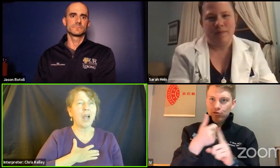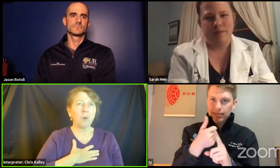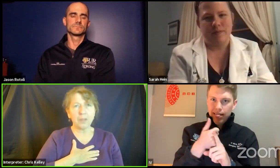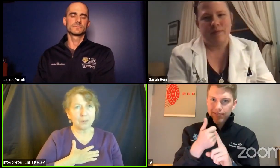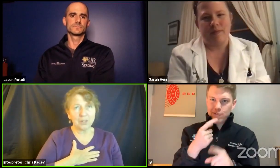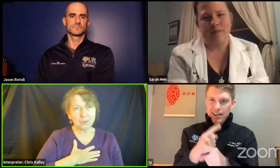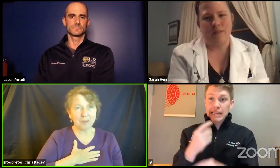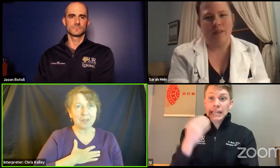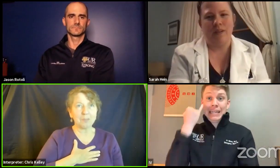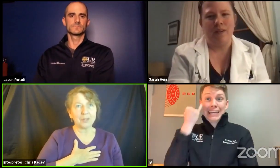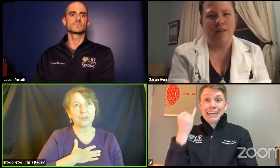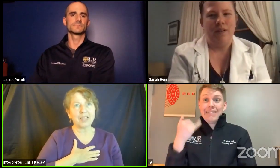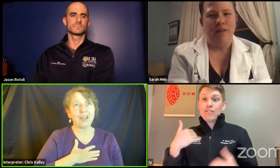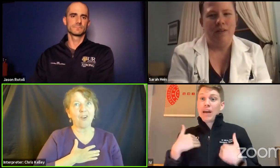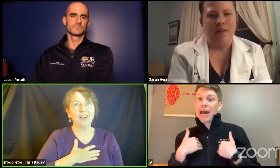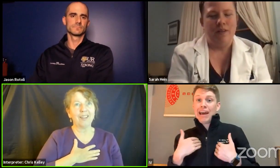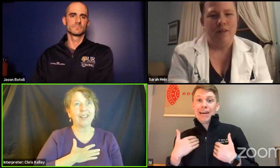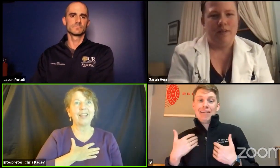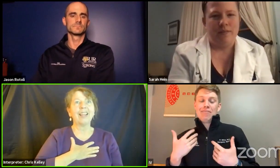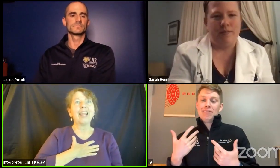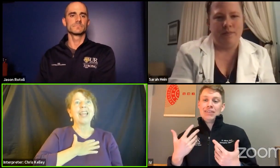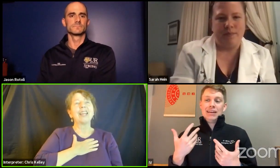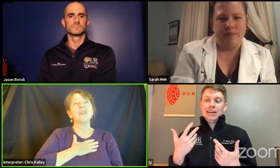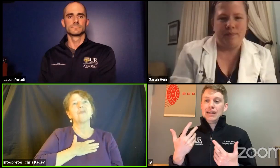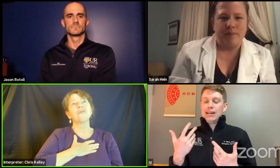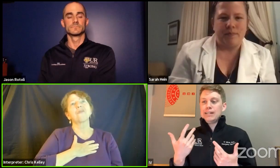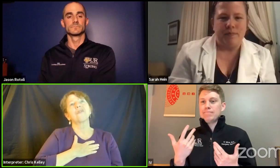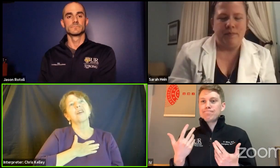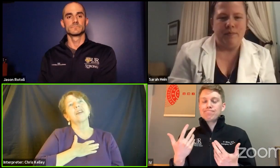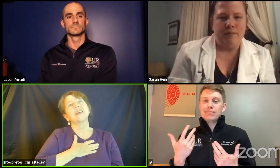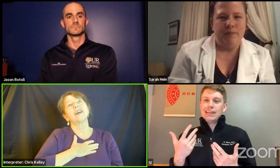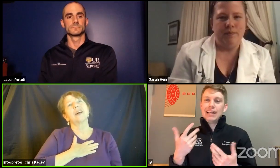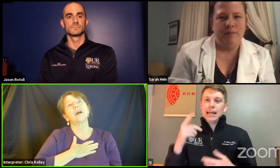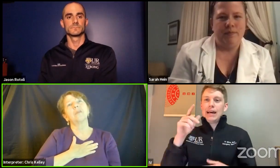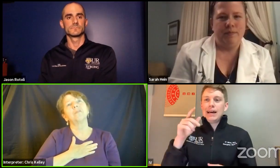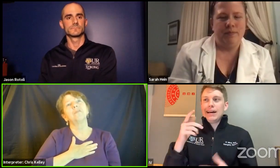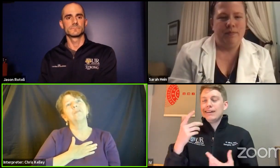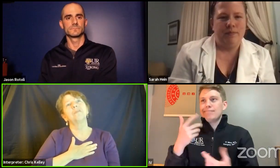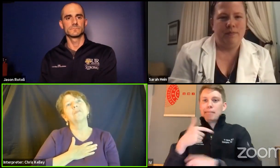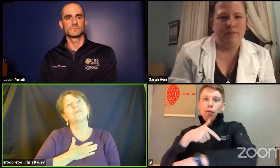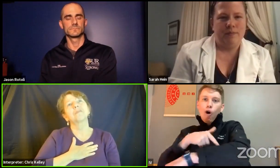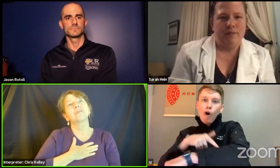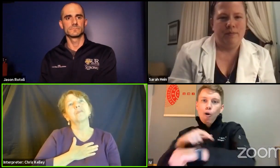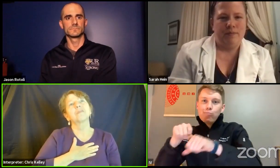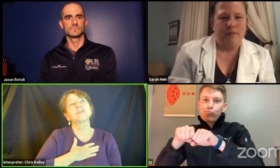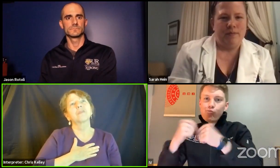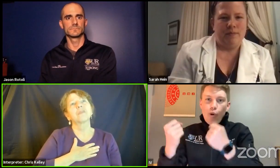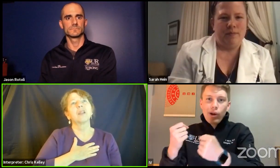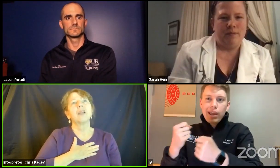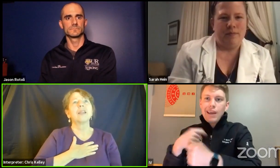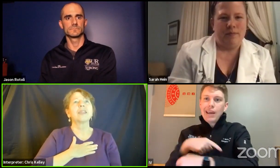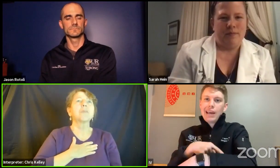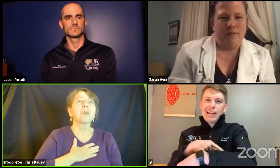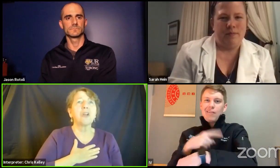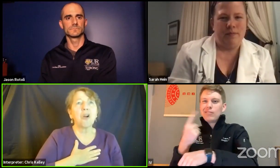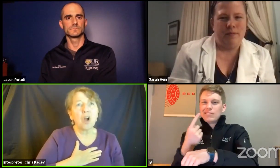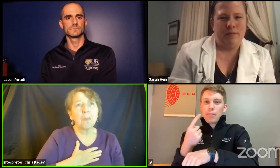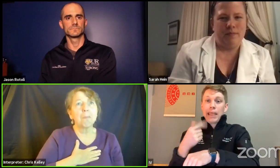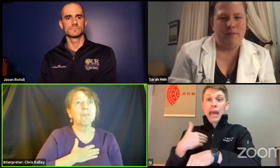available as well. Okay, I think this is going to be our last question because we have to wrap